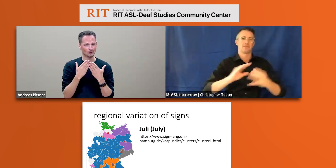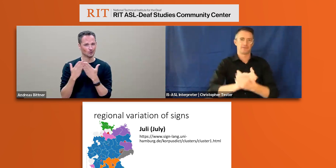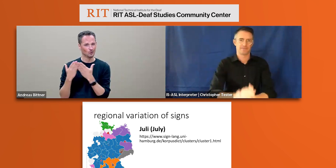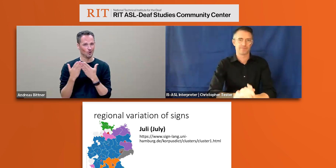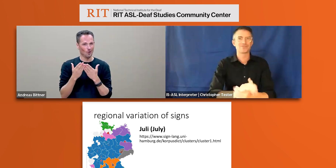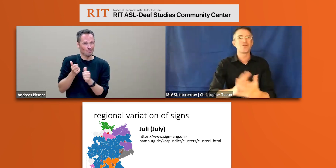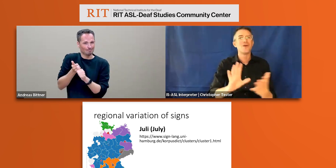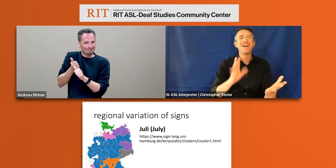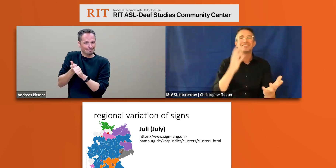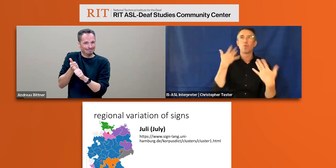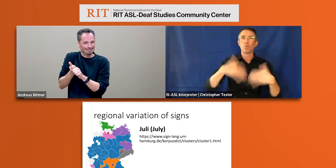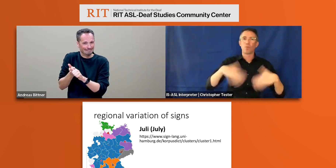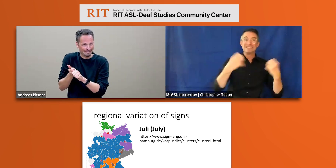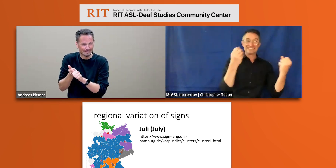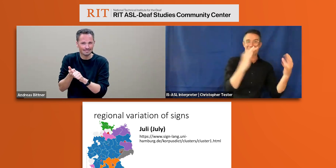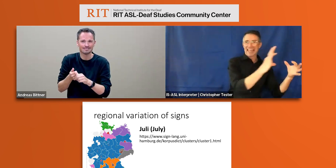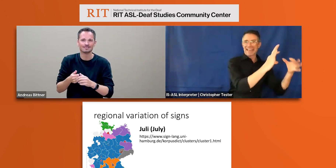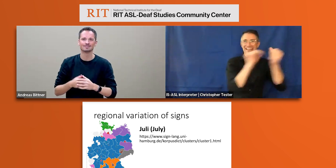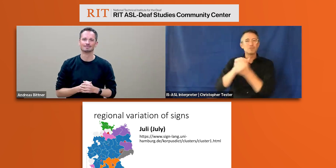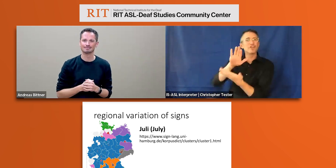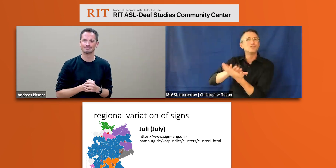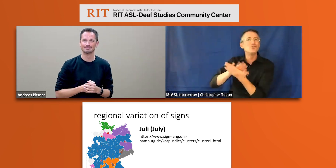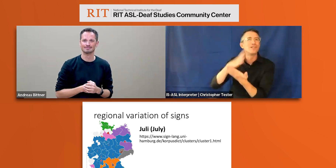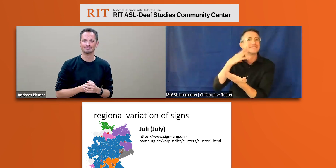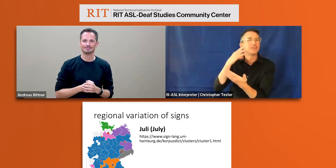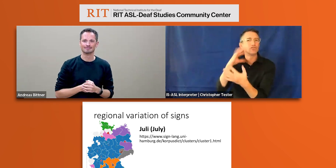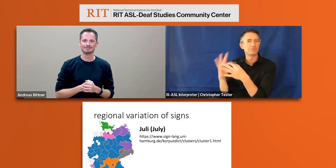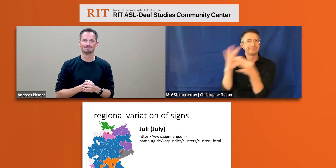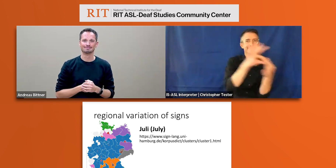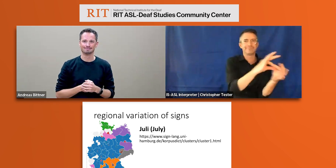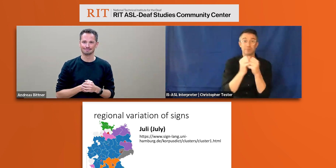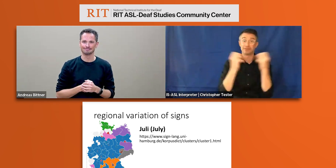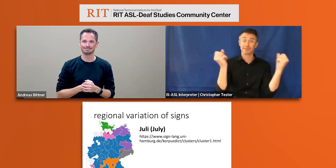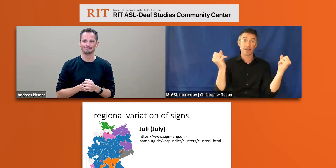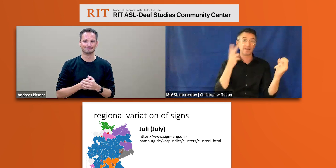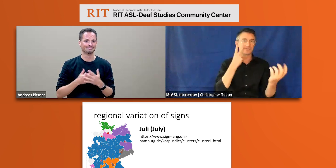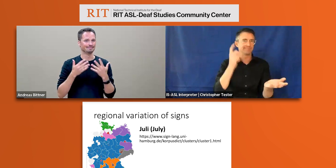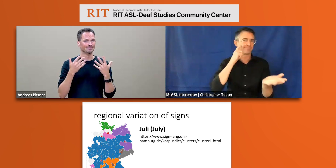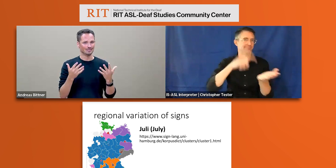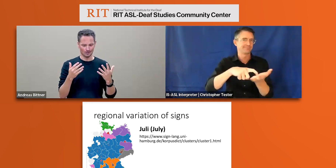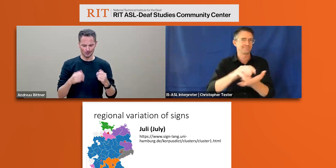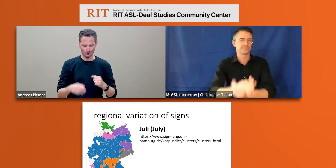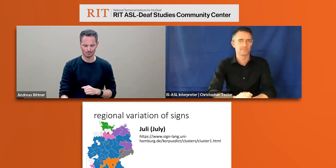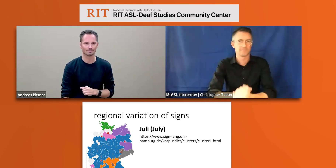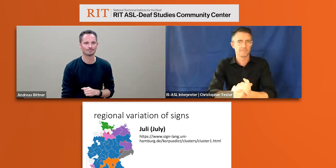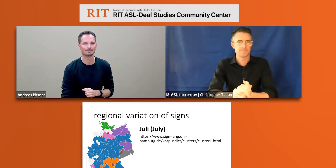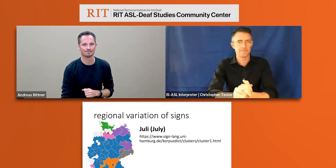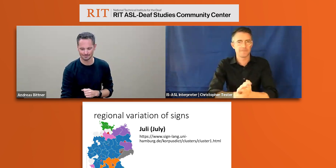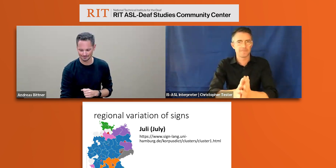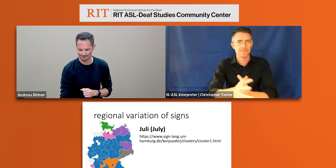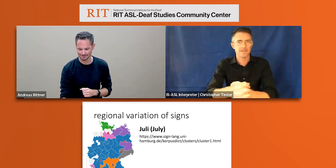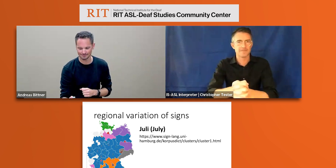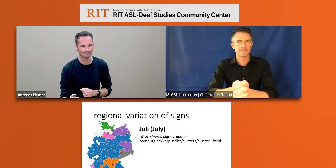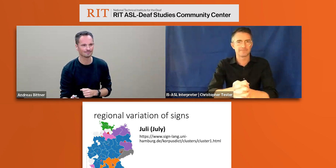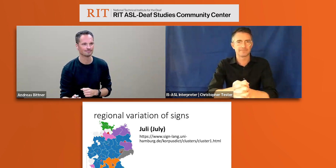There's a lot of signs that are built conceptually because of deaf individuals' experience.